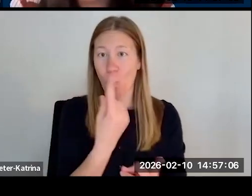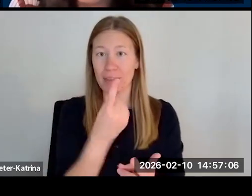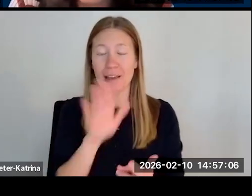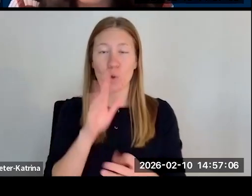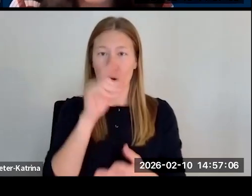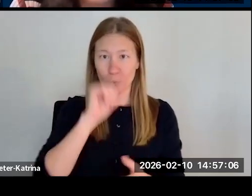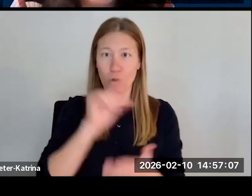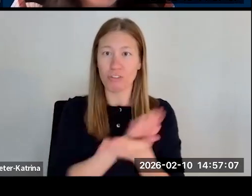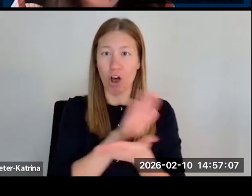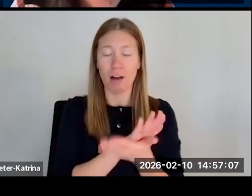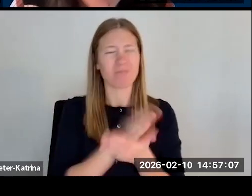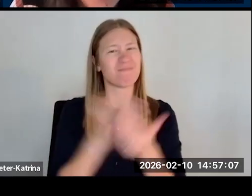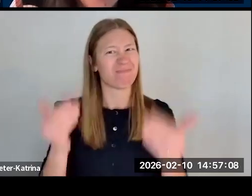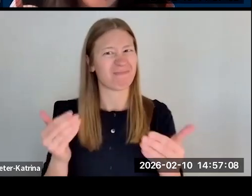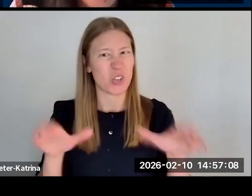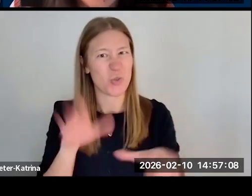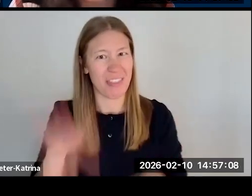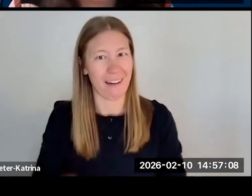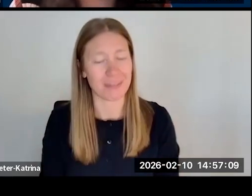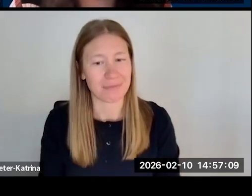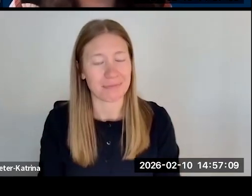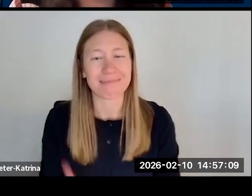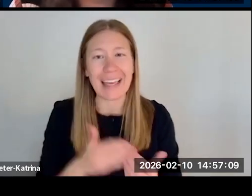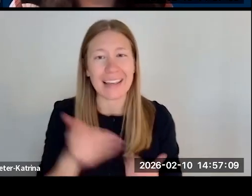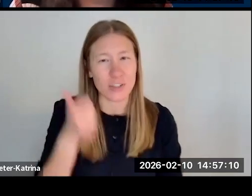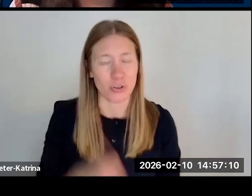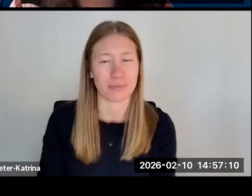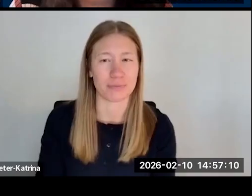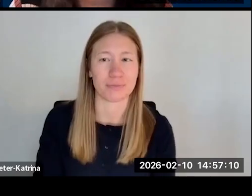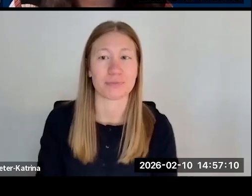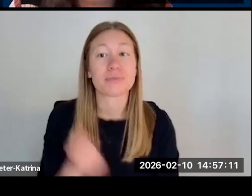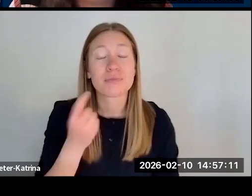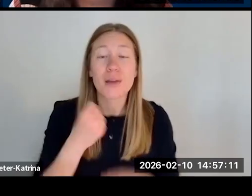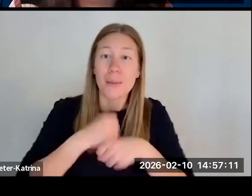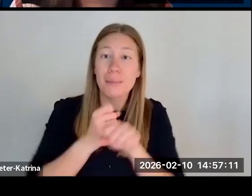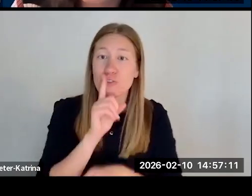That is much easier to do and it makes sure that all of the great accessibility,